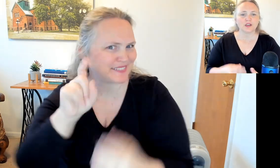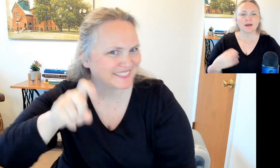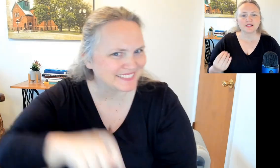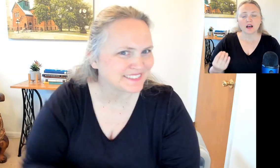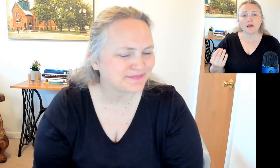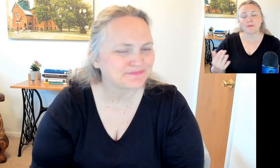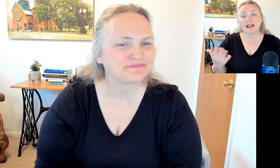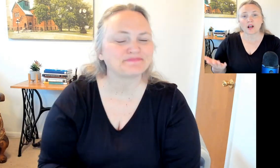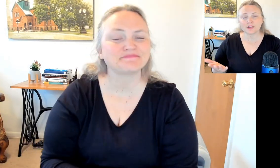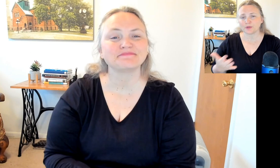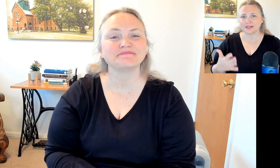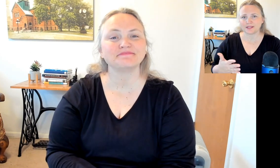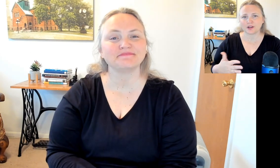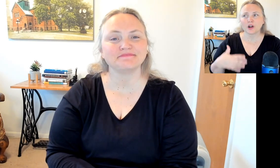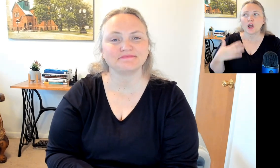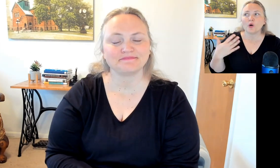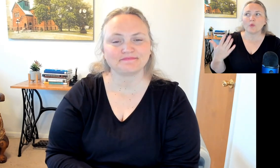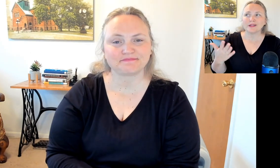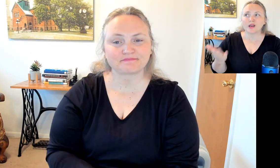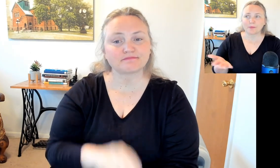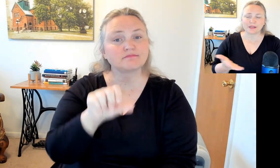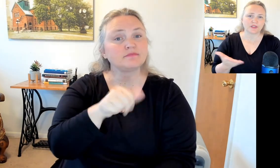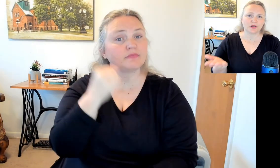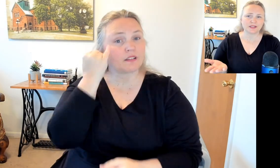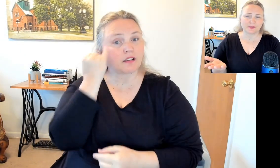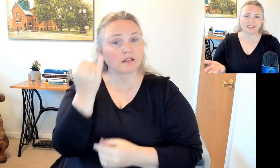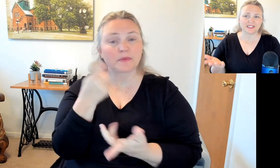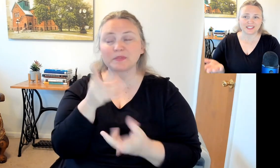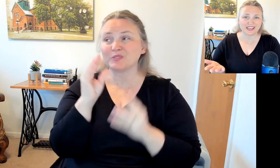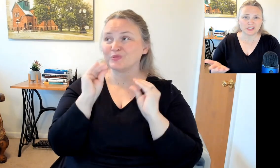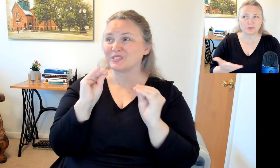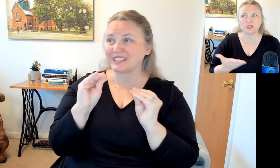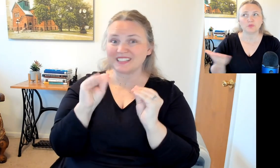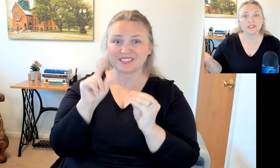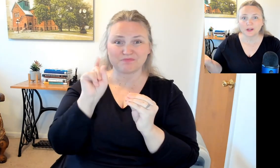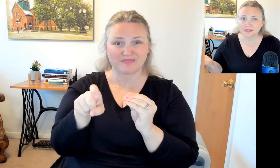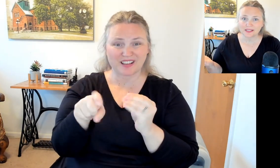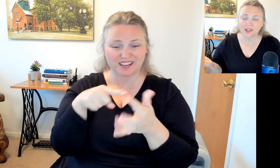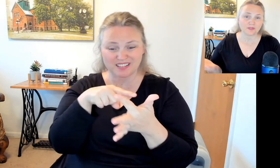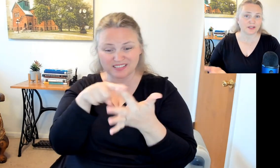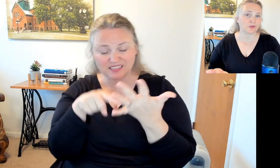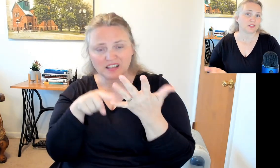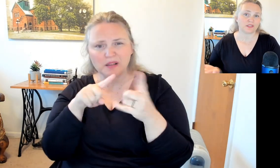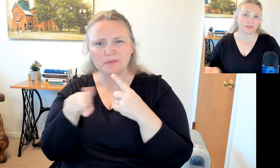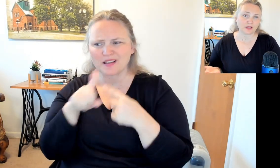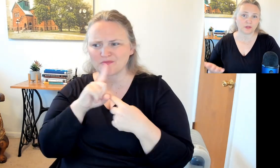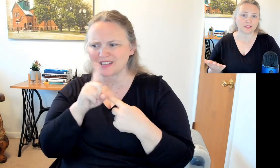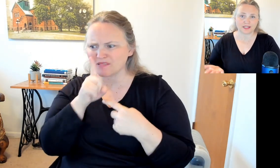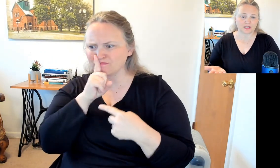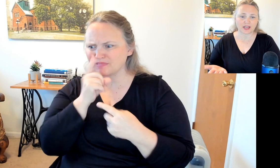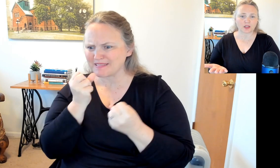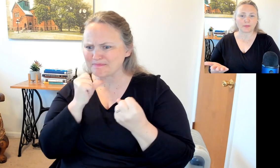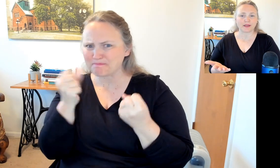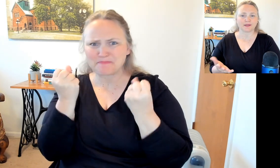You might also consider what topics are you expected to teach, but you really don't see a lot of resources available to teach that topic.